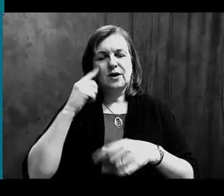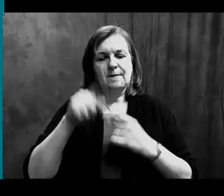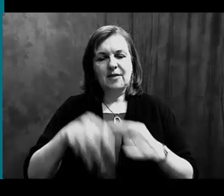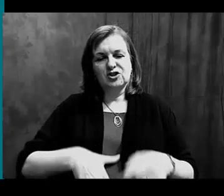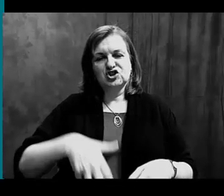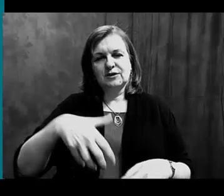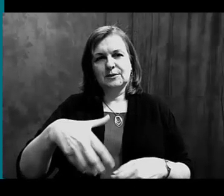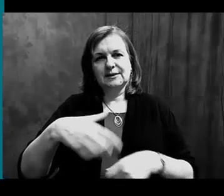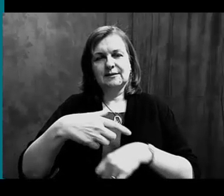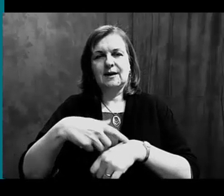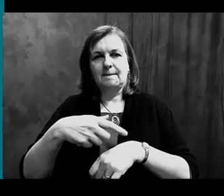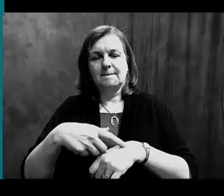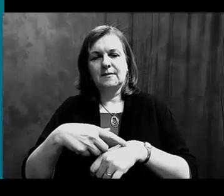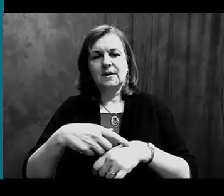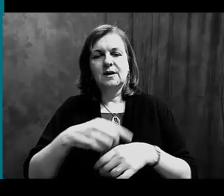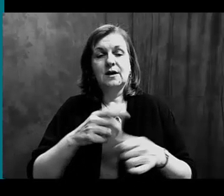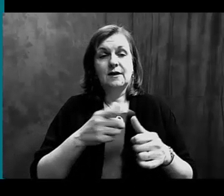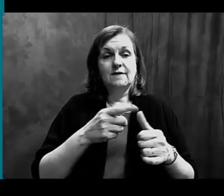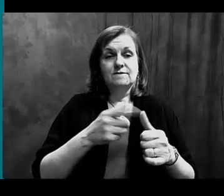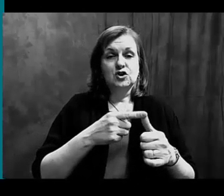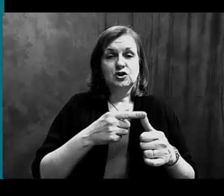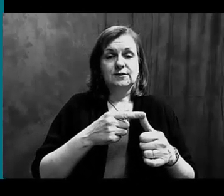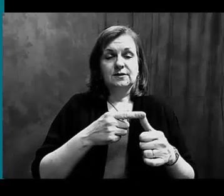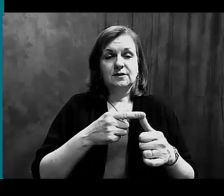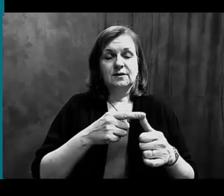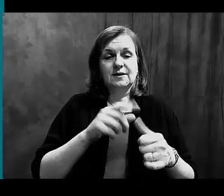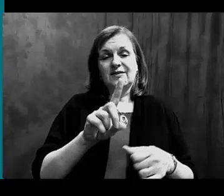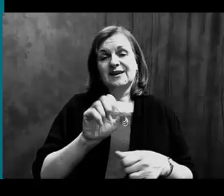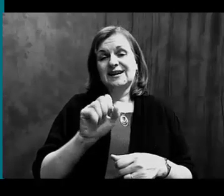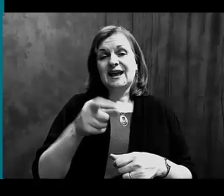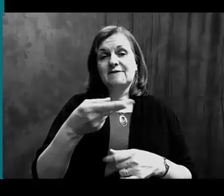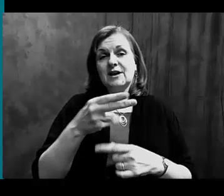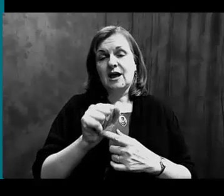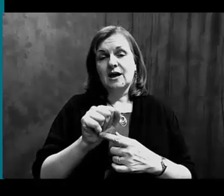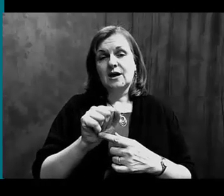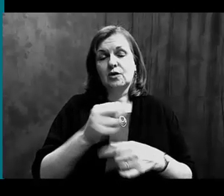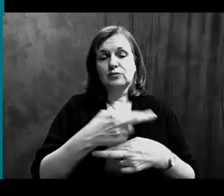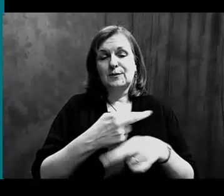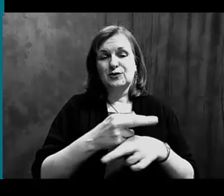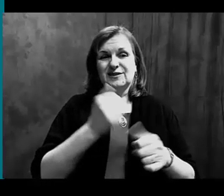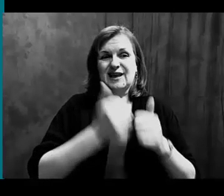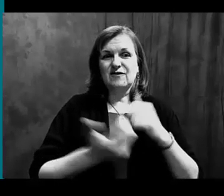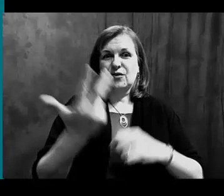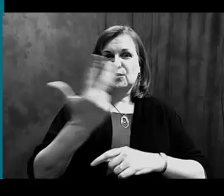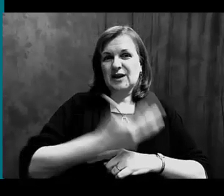about gestation period - the Daphnia like we saw before reproduces every three days at most